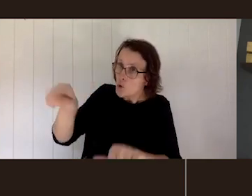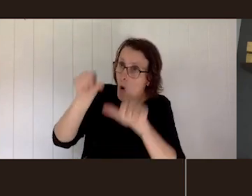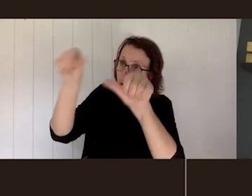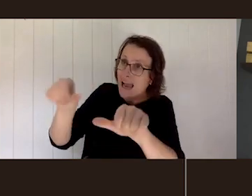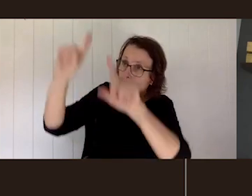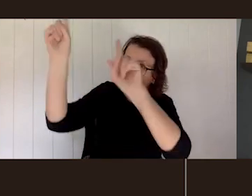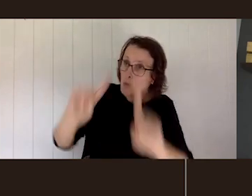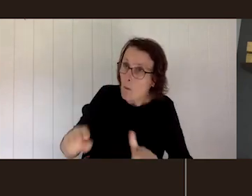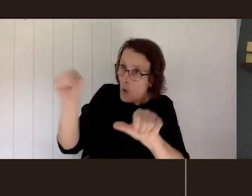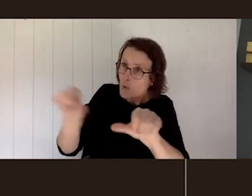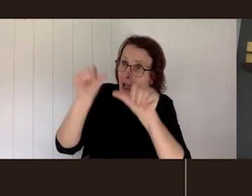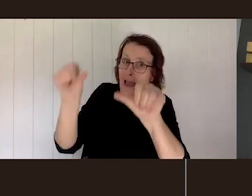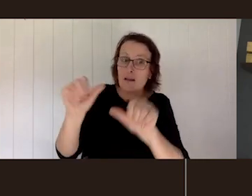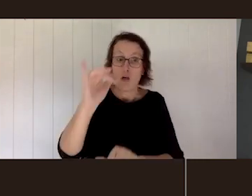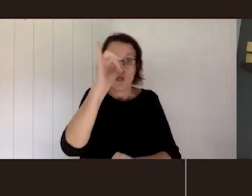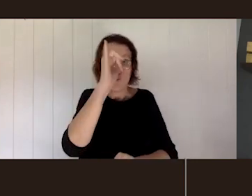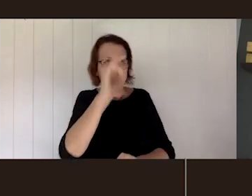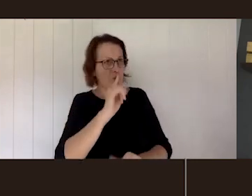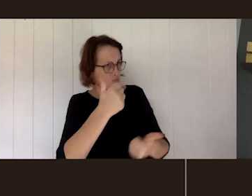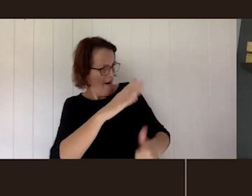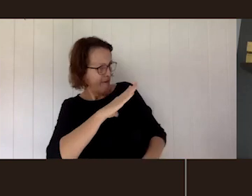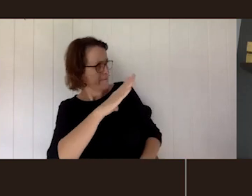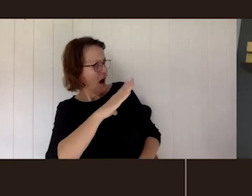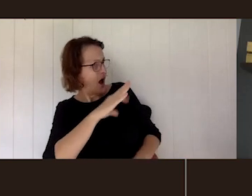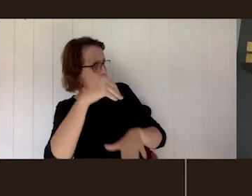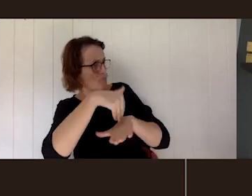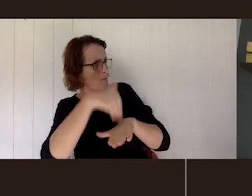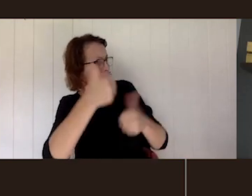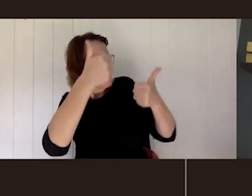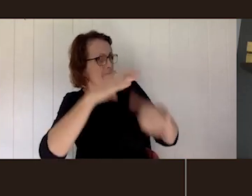that storm?" The rhino replied, "Sure, I'm OK. No problem." The